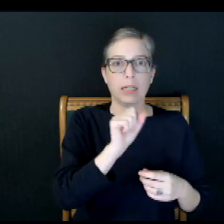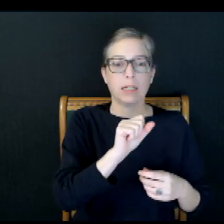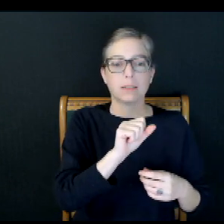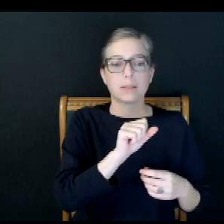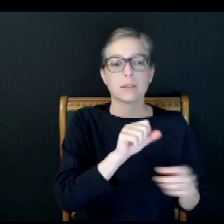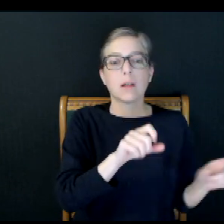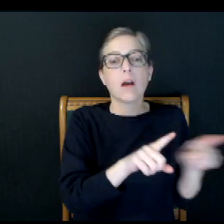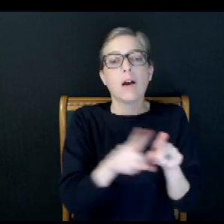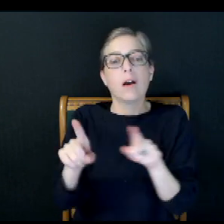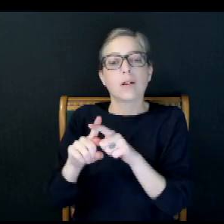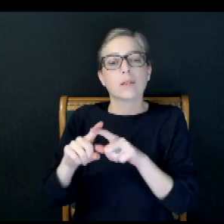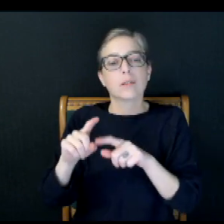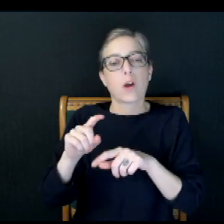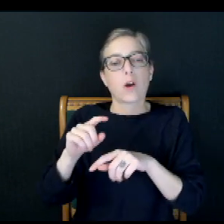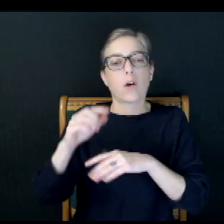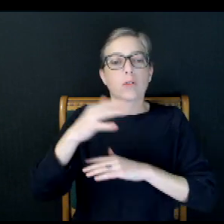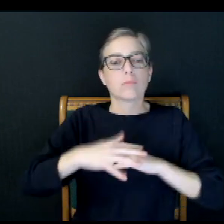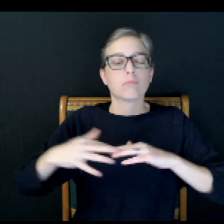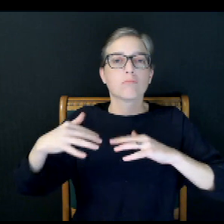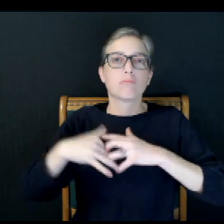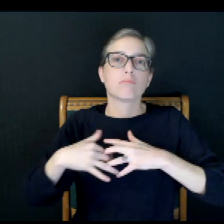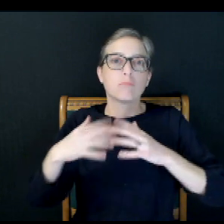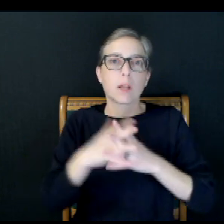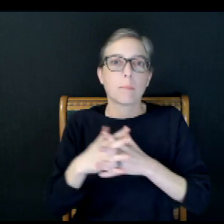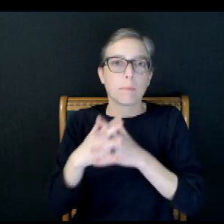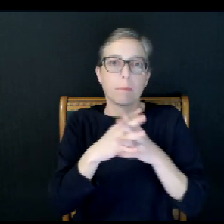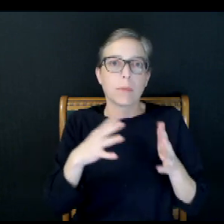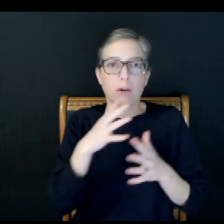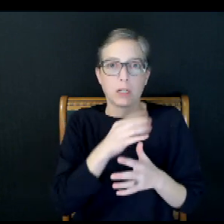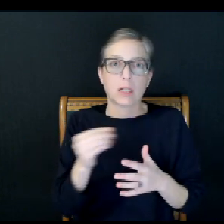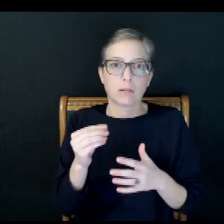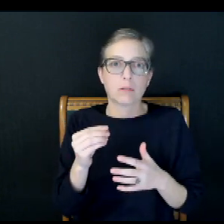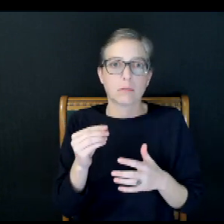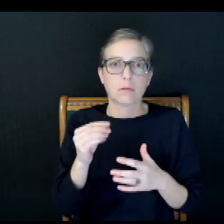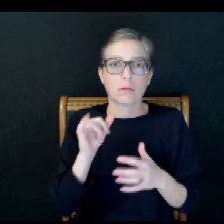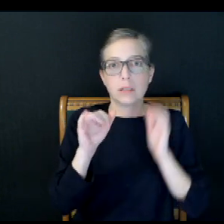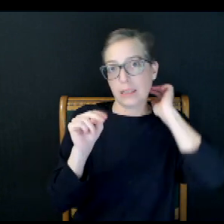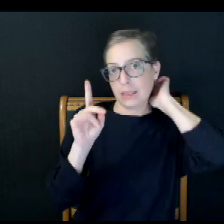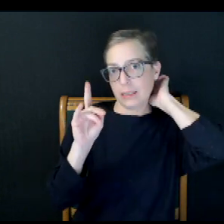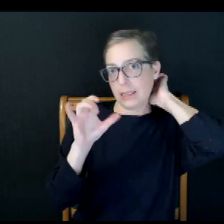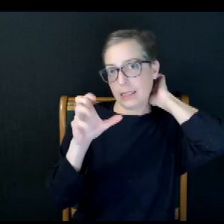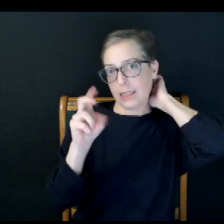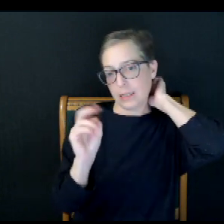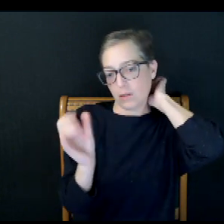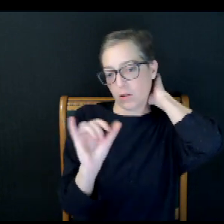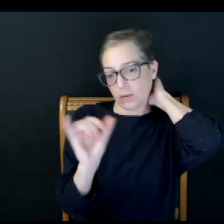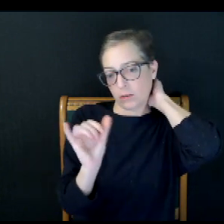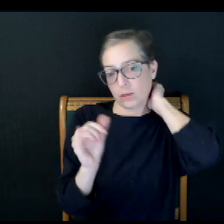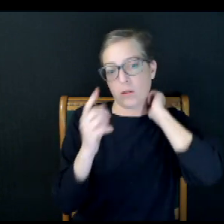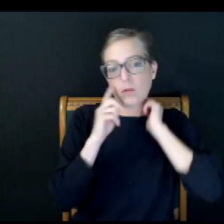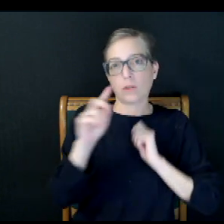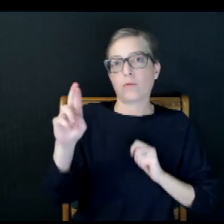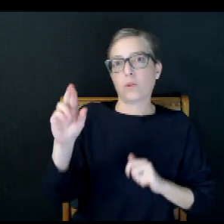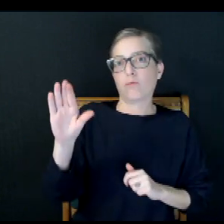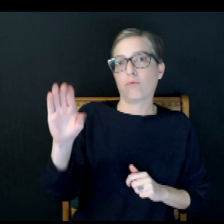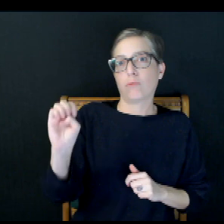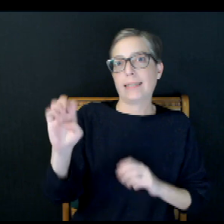Just looking at those counts, raise red flags for us in terms of we're not getting enough people